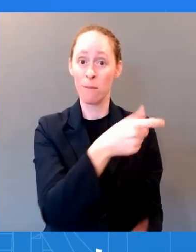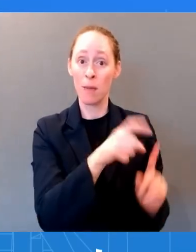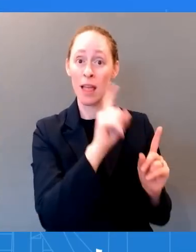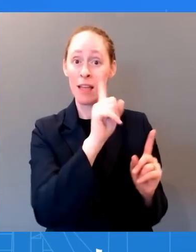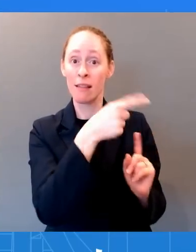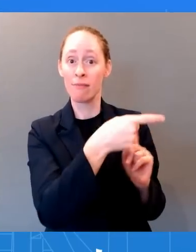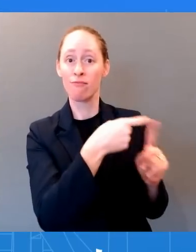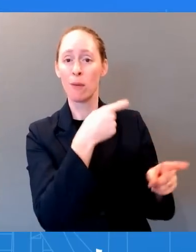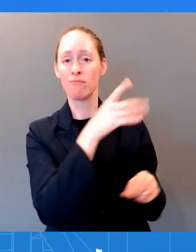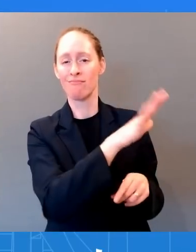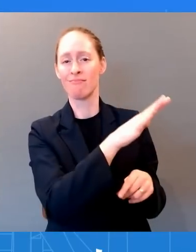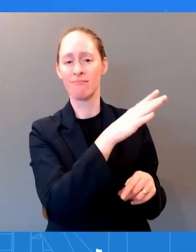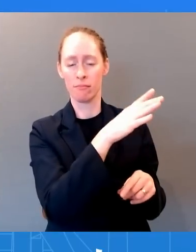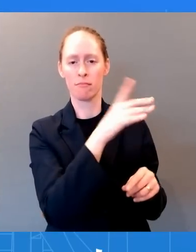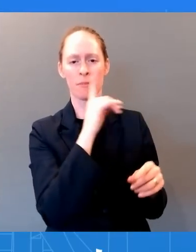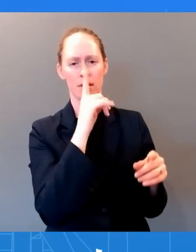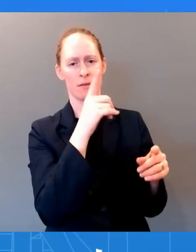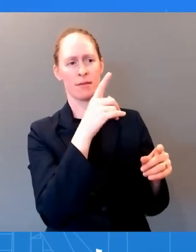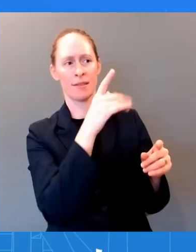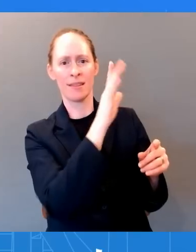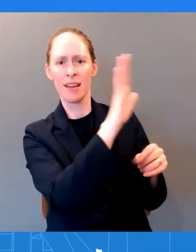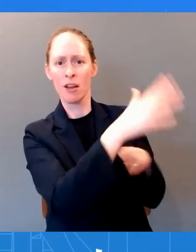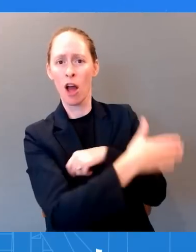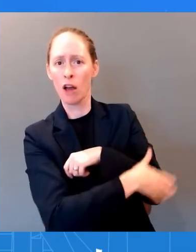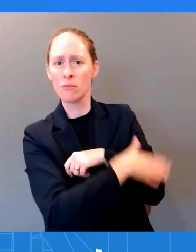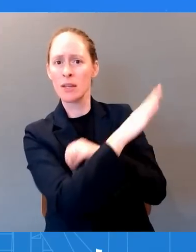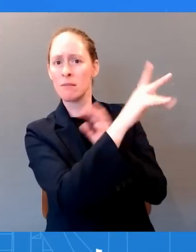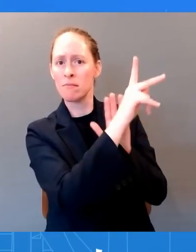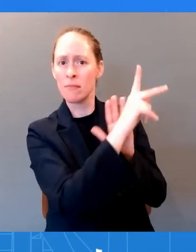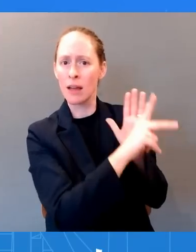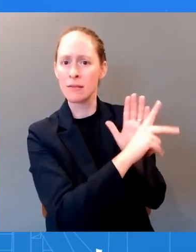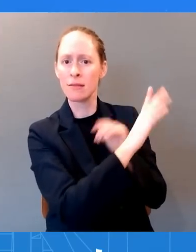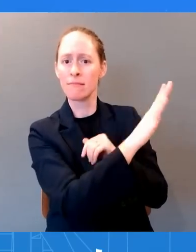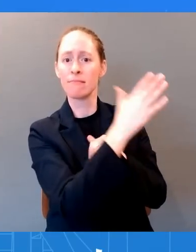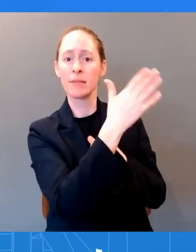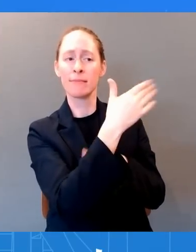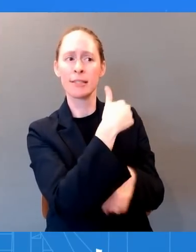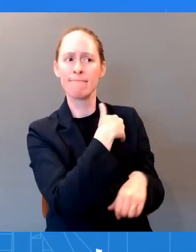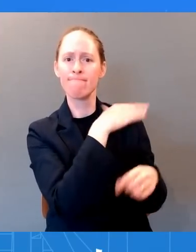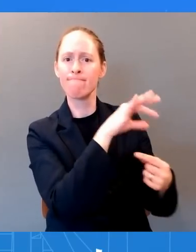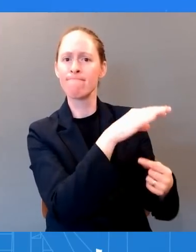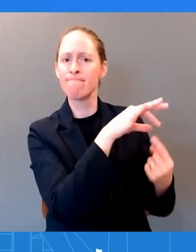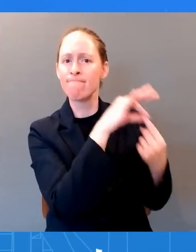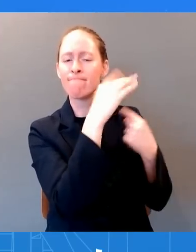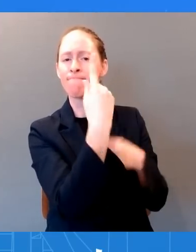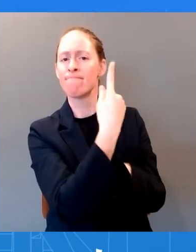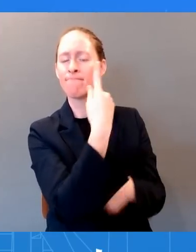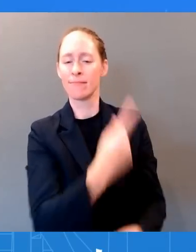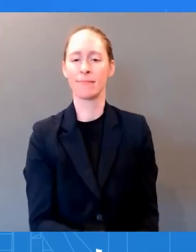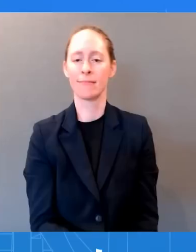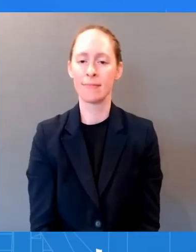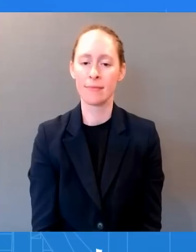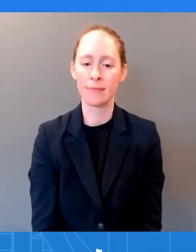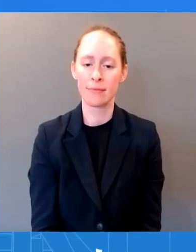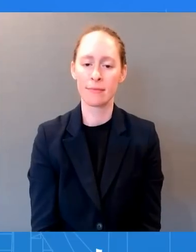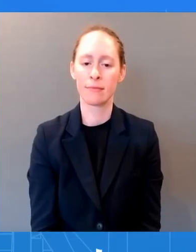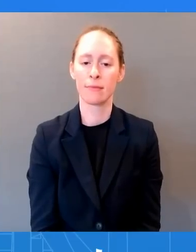they have their own specific protocols as well. The Press: But just -- Ms. Jean-Pierre: So they're two different things. They're two -- >> The Press: As -- but -- Ms. Jean-Pierre: -- different things. The Press: But -- so, how is it two different things?